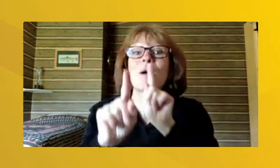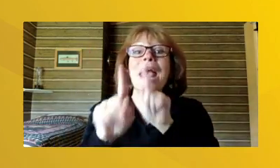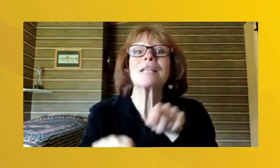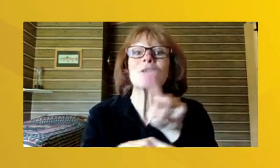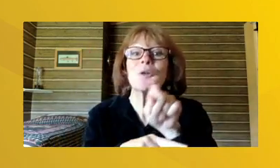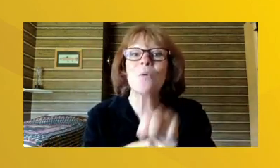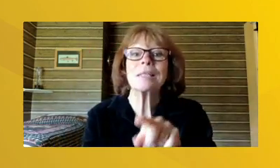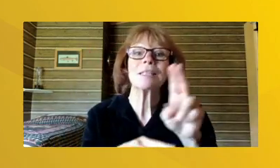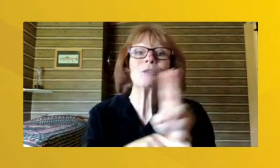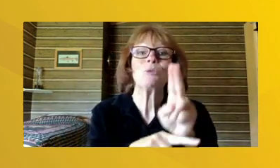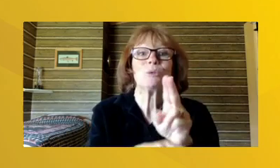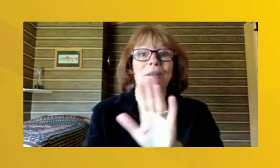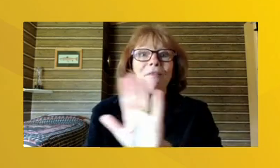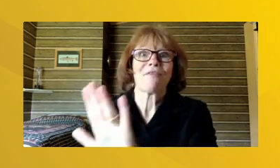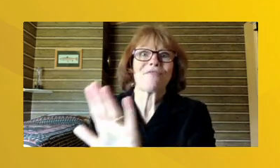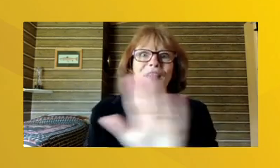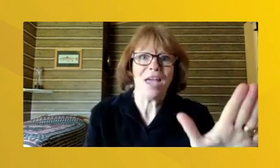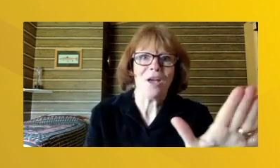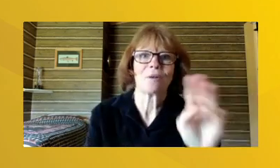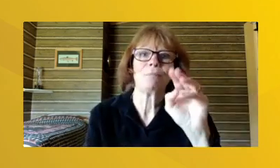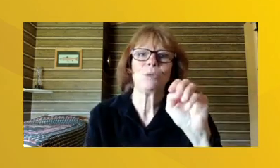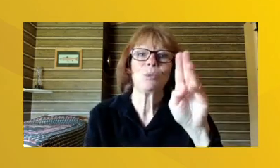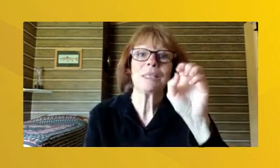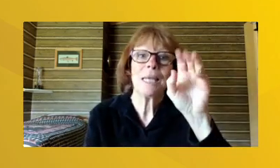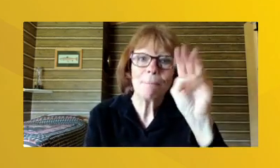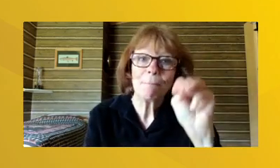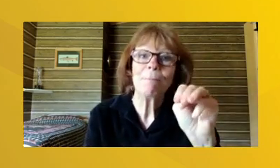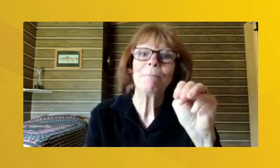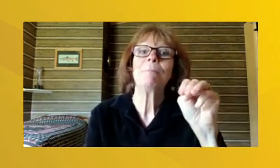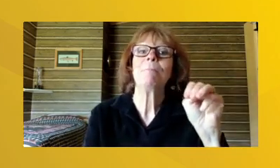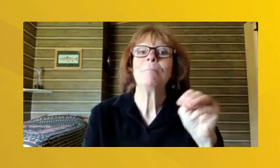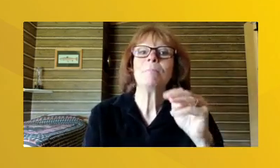unique museums and museum objects.